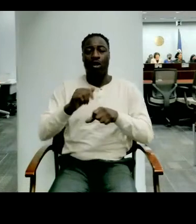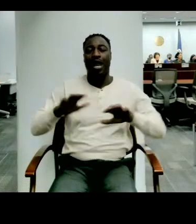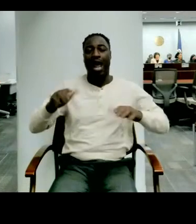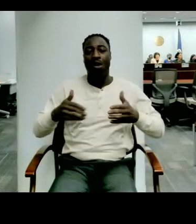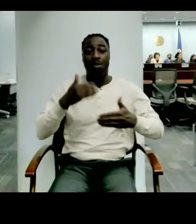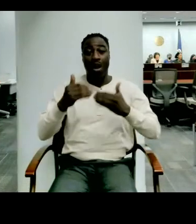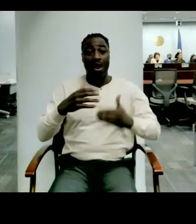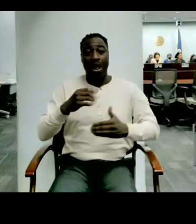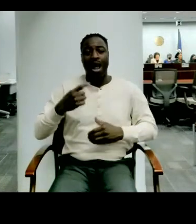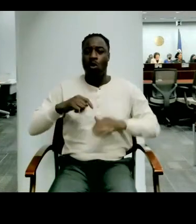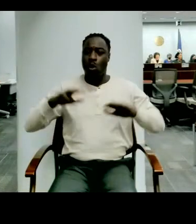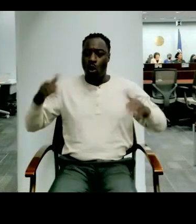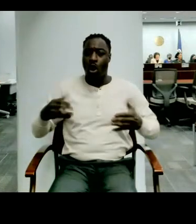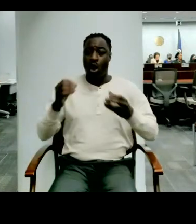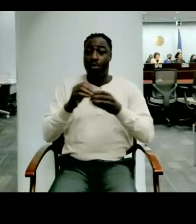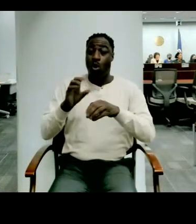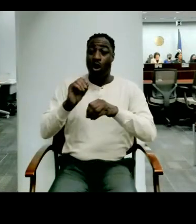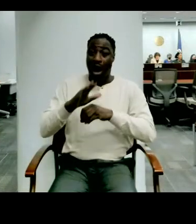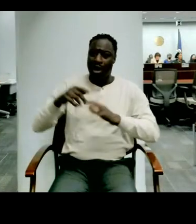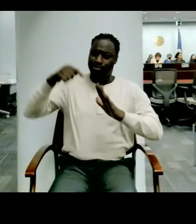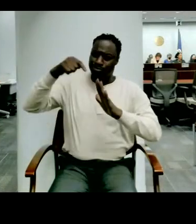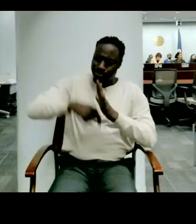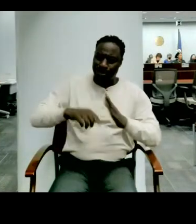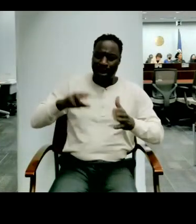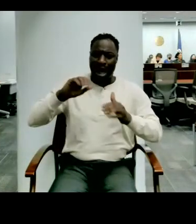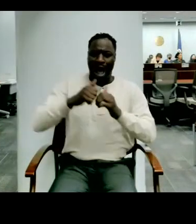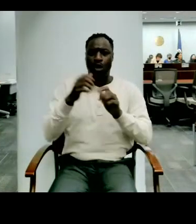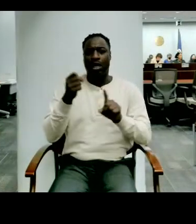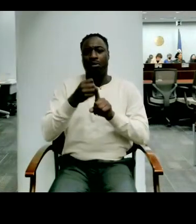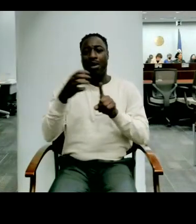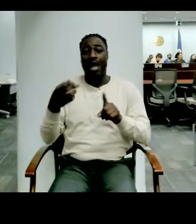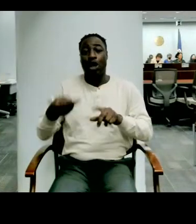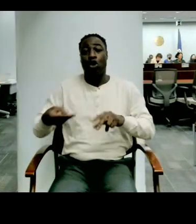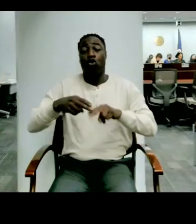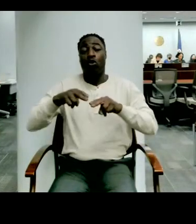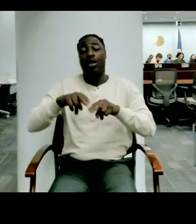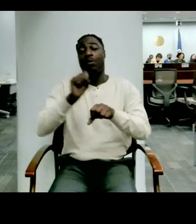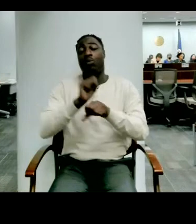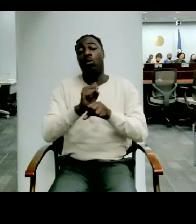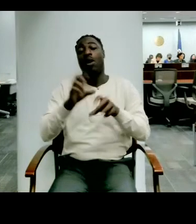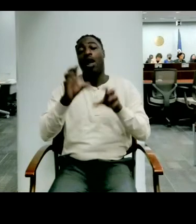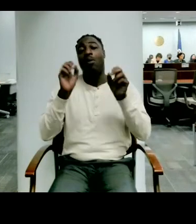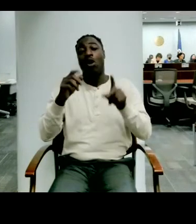further guidance on how to expand and increase employment tunes for differently abled workers.